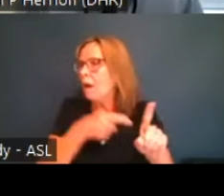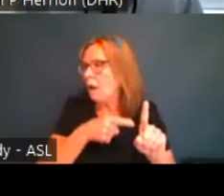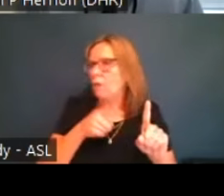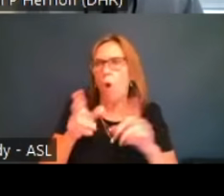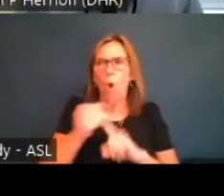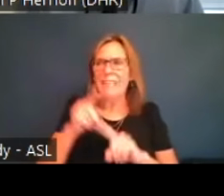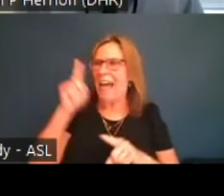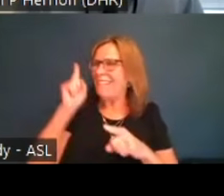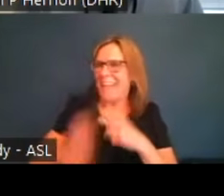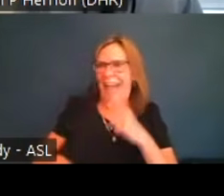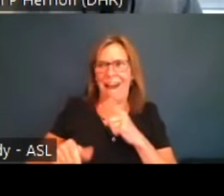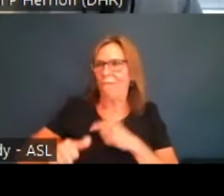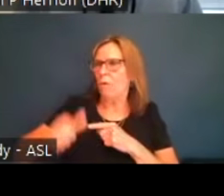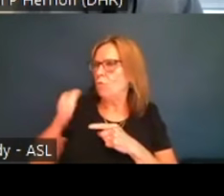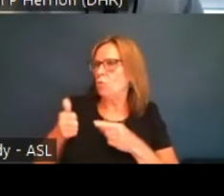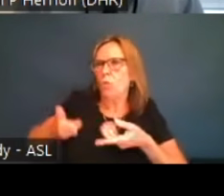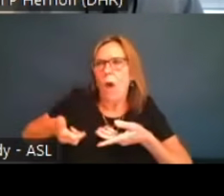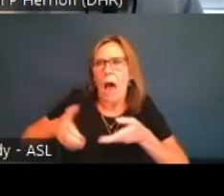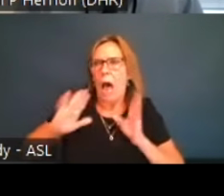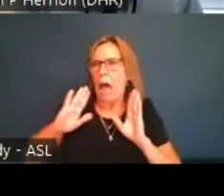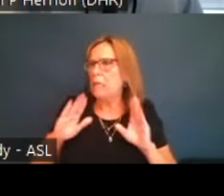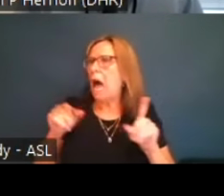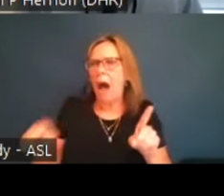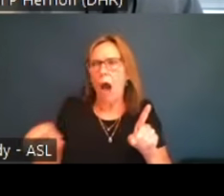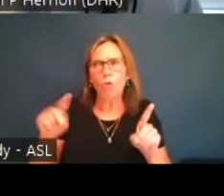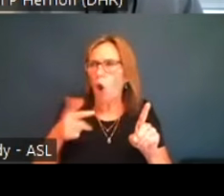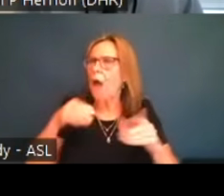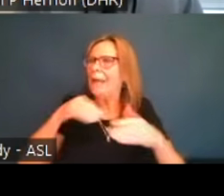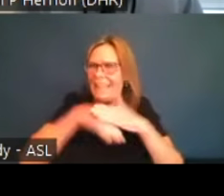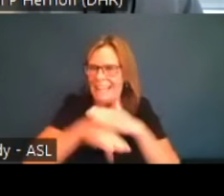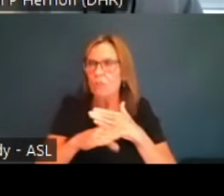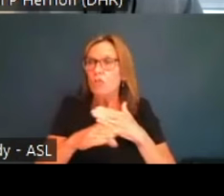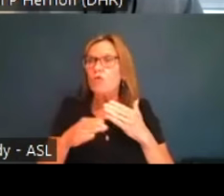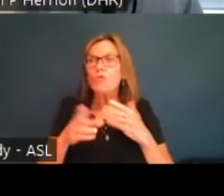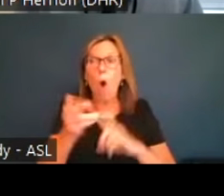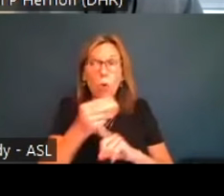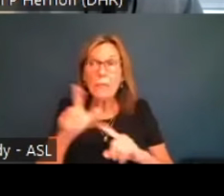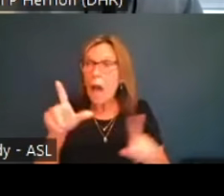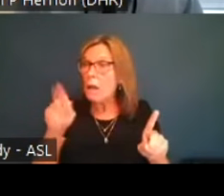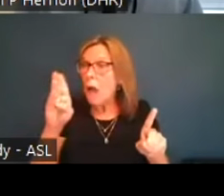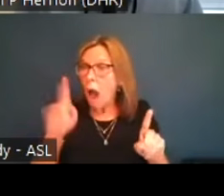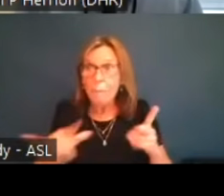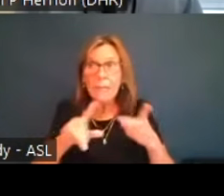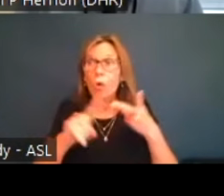those are not covered under either the ADA or the state human rights law, But if it's a service animal, which means